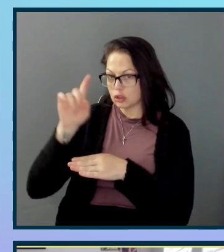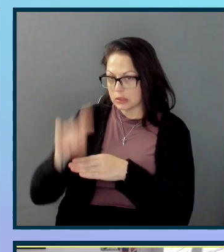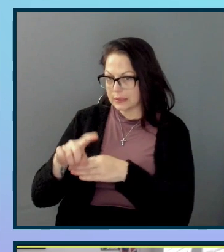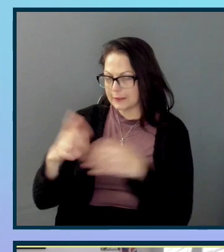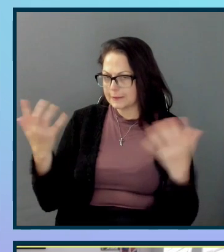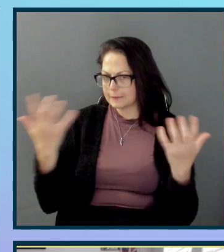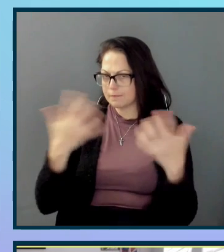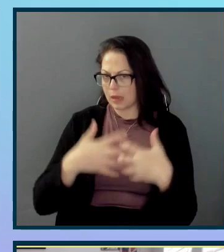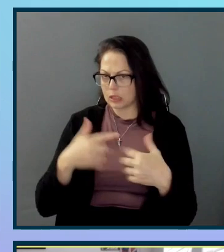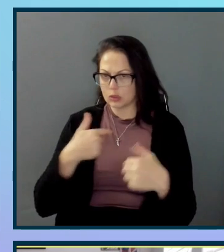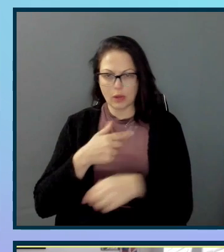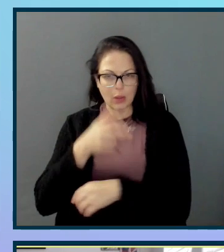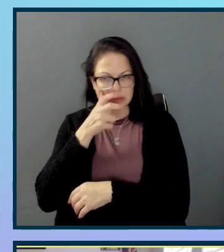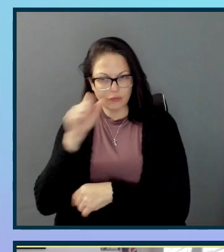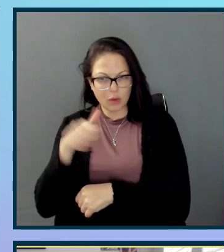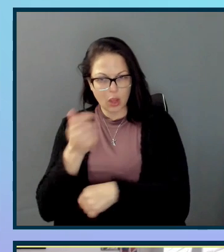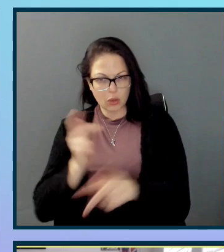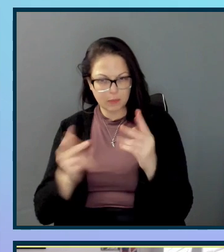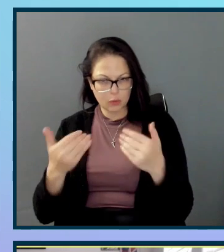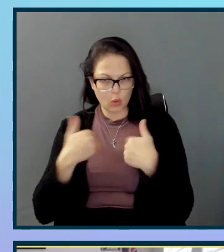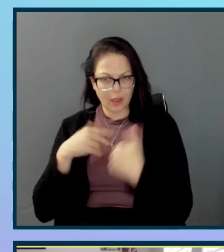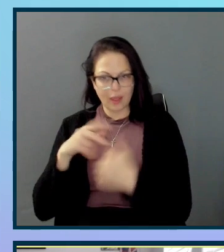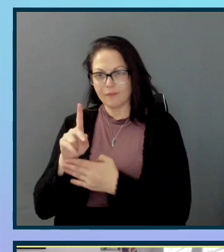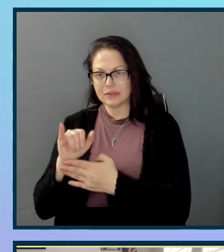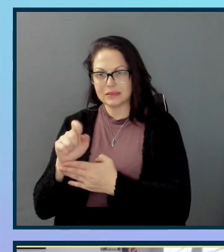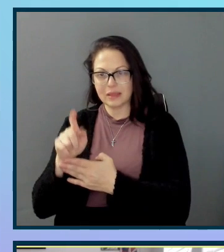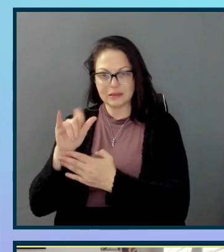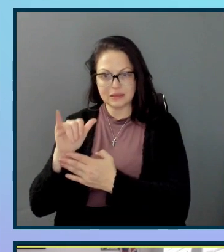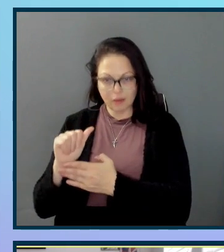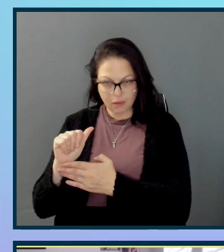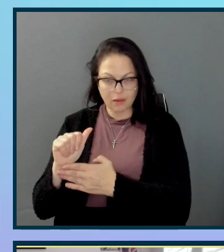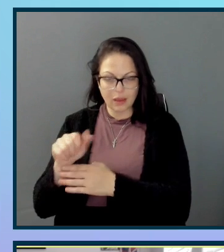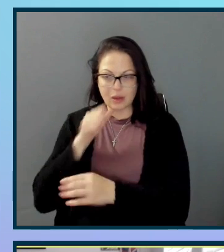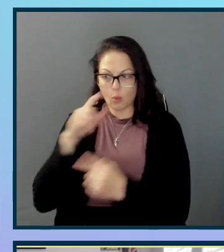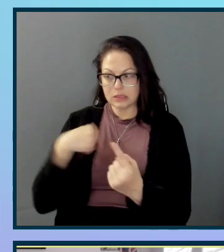to what I was hearing from other individuals who are dyslexic. And it wasn't until later that I realized,